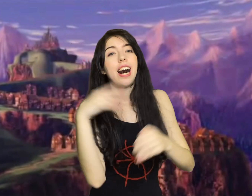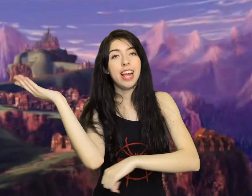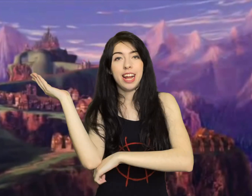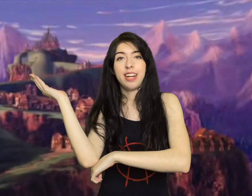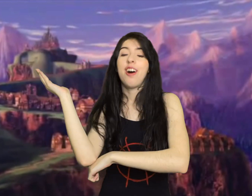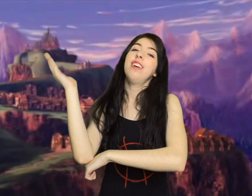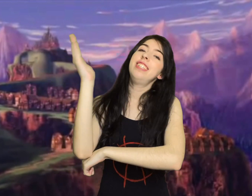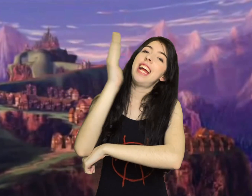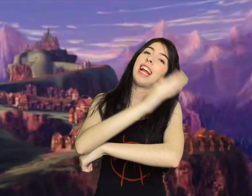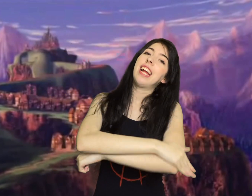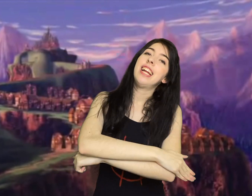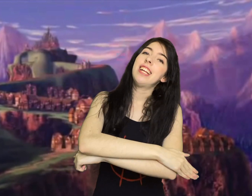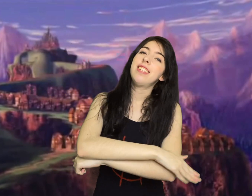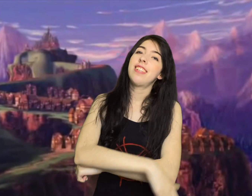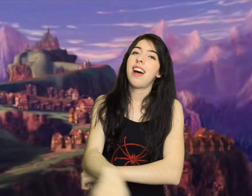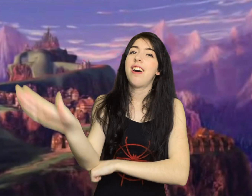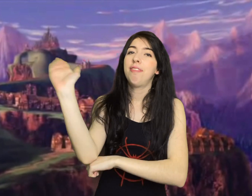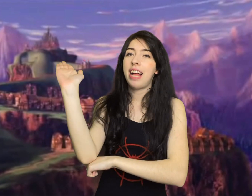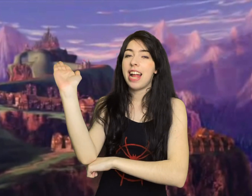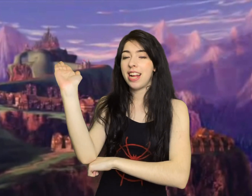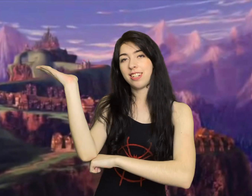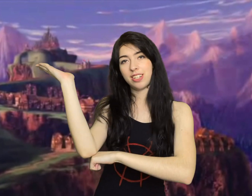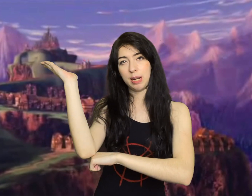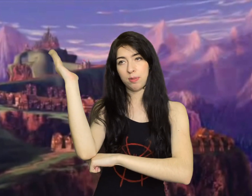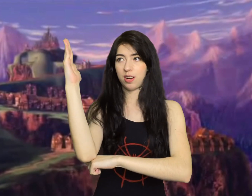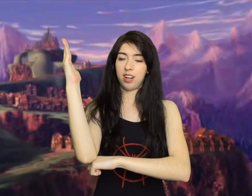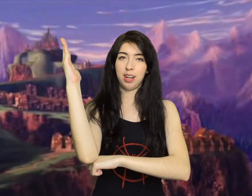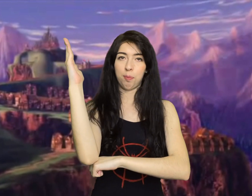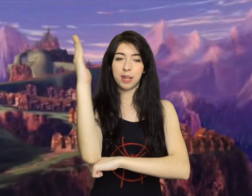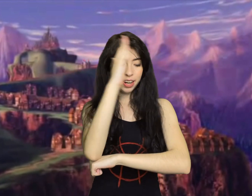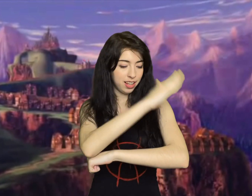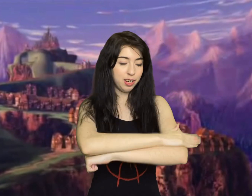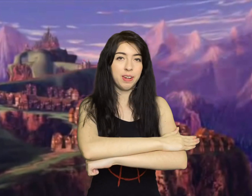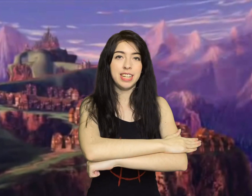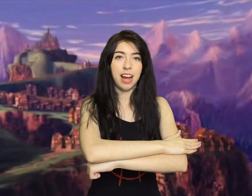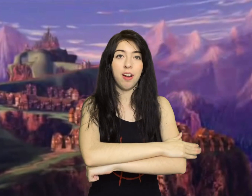and ALL-DAY is a flat hand shape starting up here and then going down